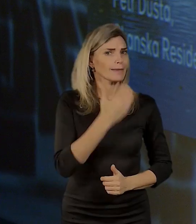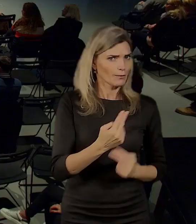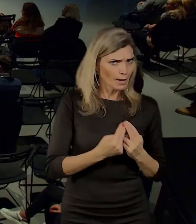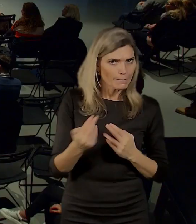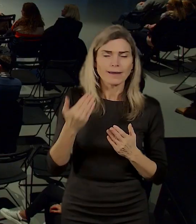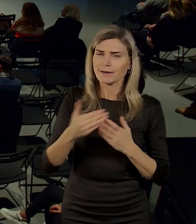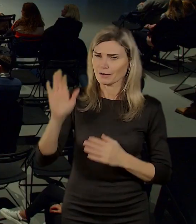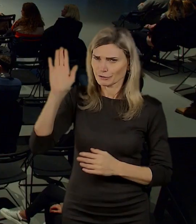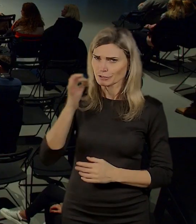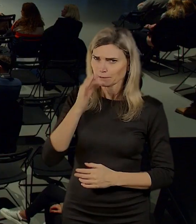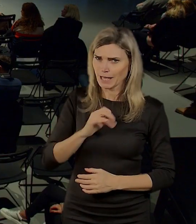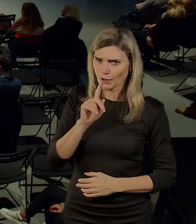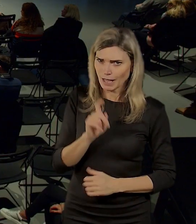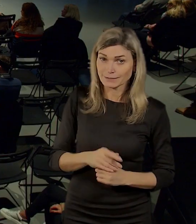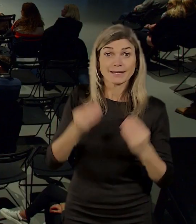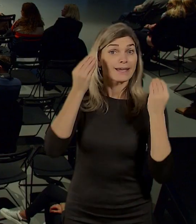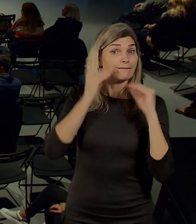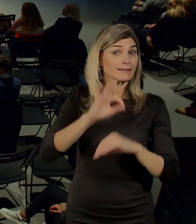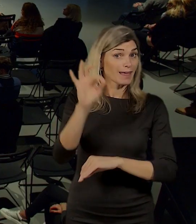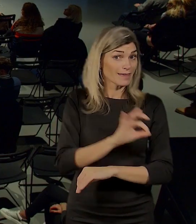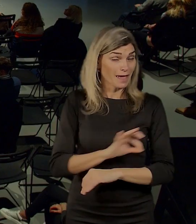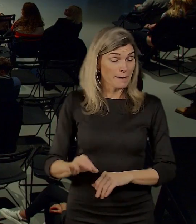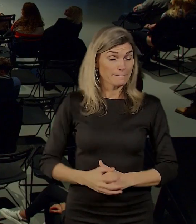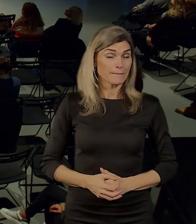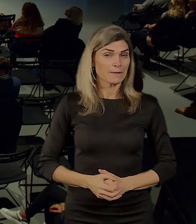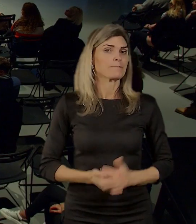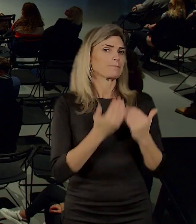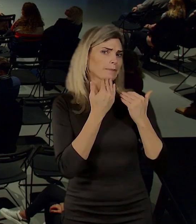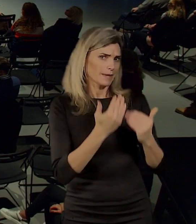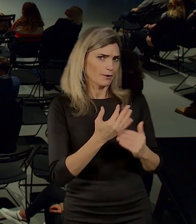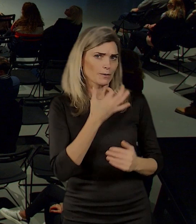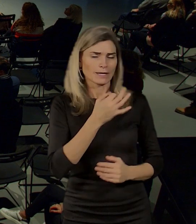Has the company that will supply the photovoltaics or possibly the terminals